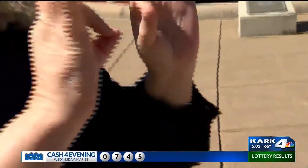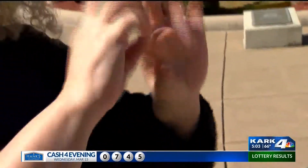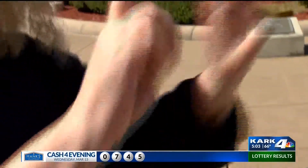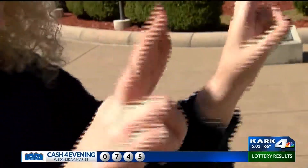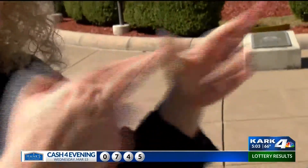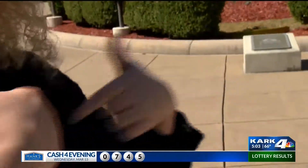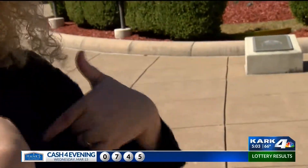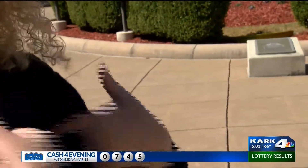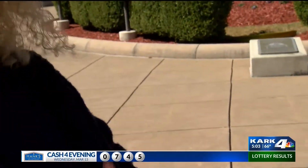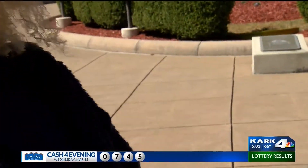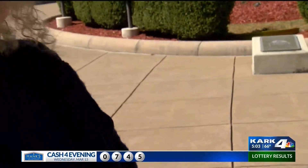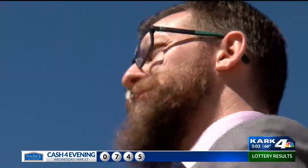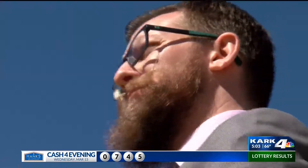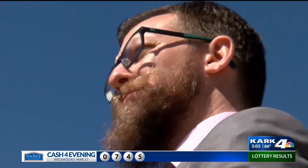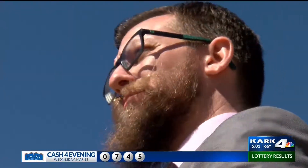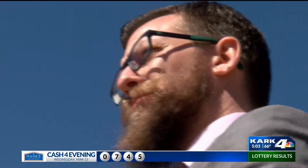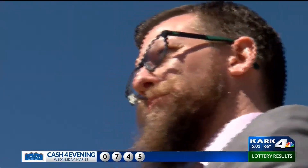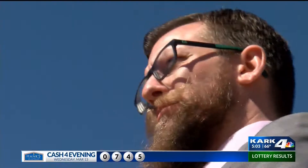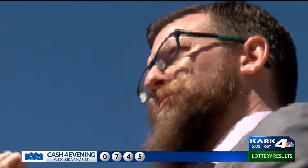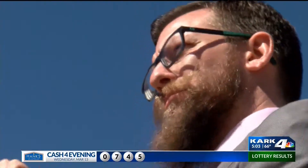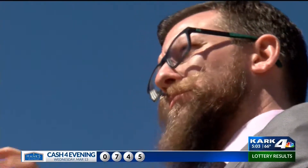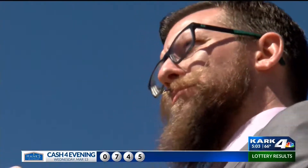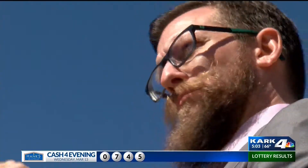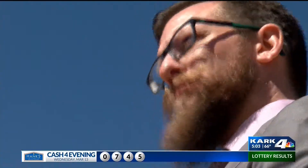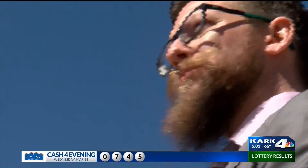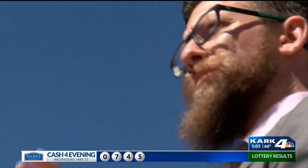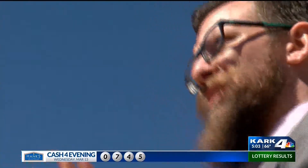SERVICES COORDINATOR TO OVERSEE MENTAL HEALTH PROFESSIONALS AND THEIR